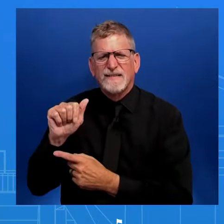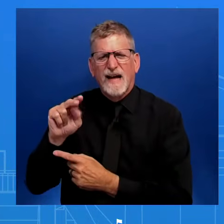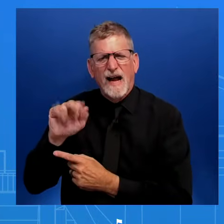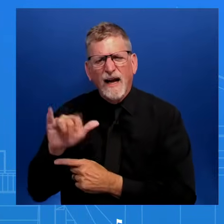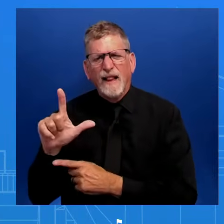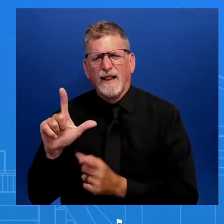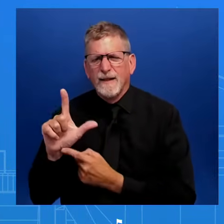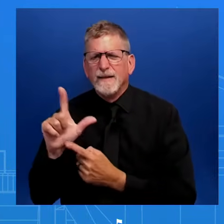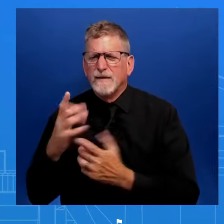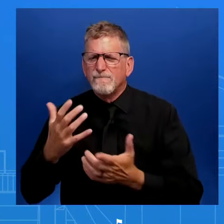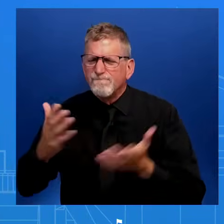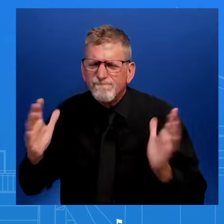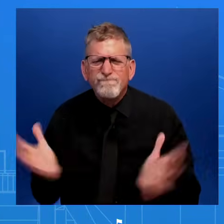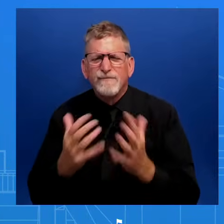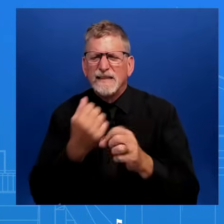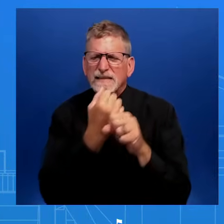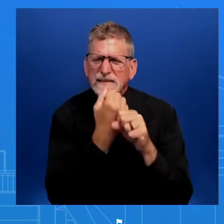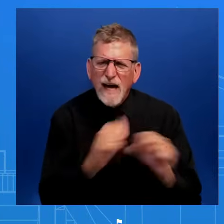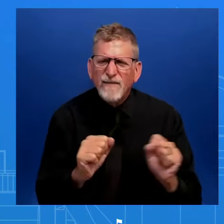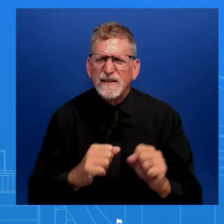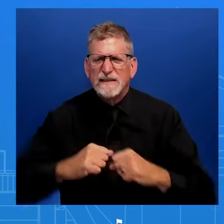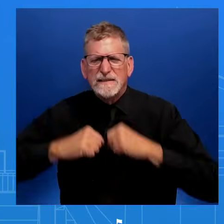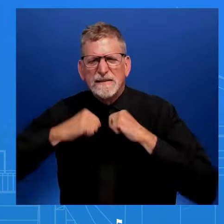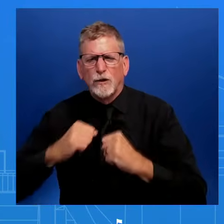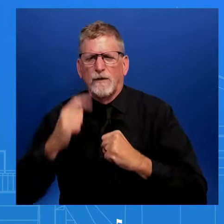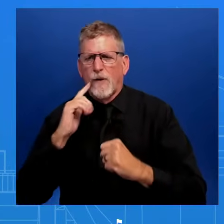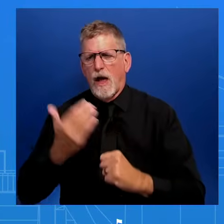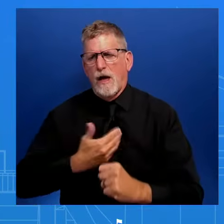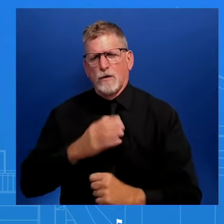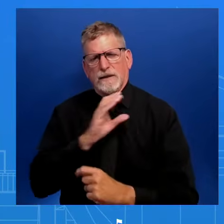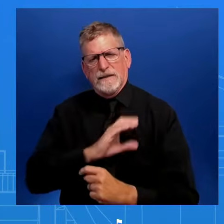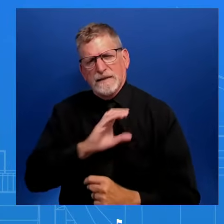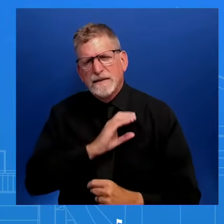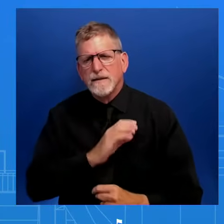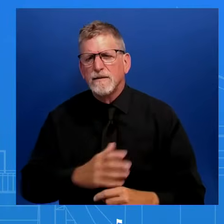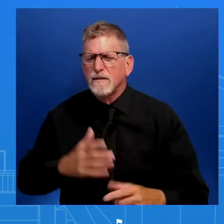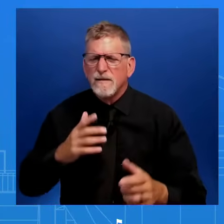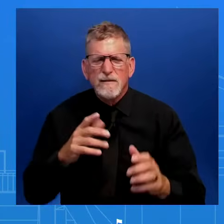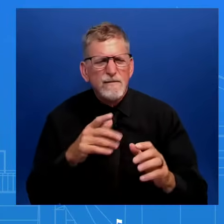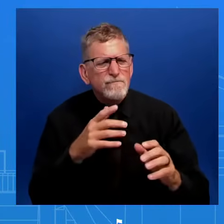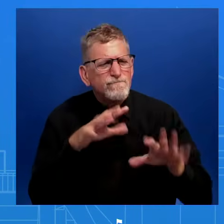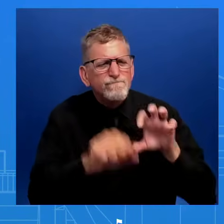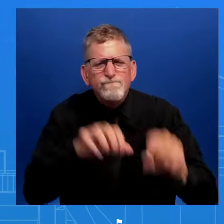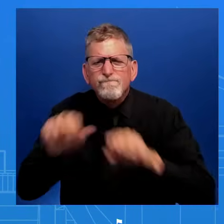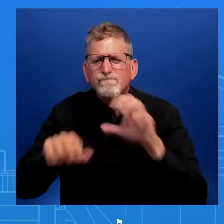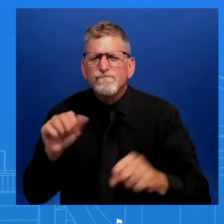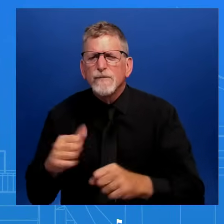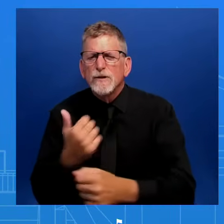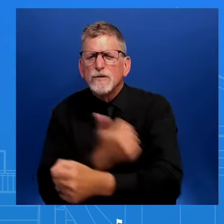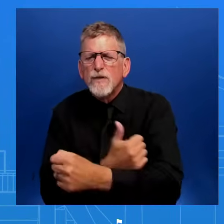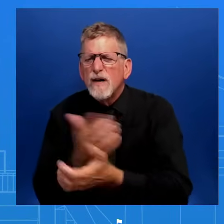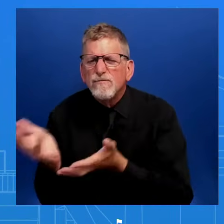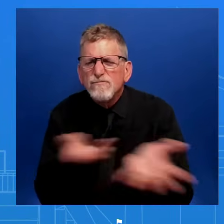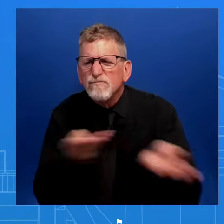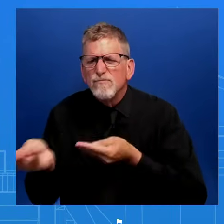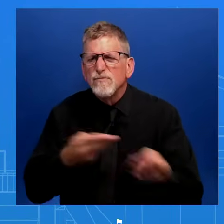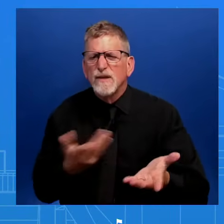It is unfolding, and we're just going to continue to monitor and keep a close eye. The Press: And on Russia, a follow-up on the grain announcement.